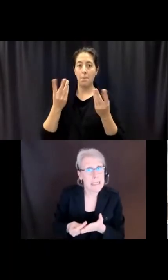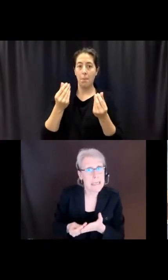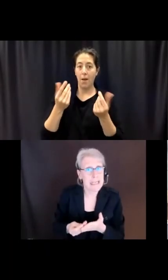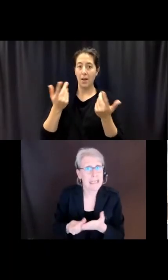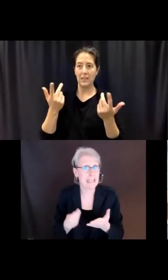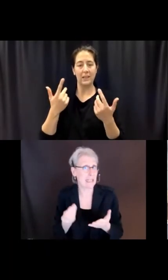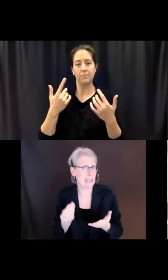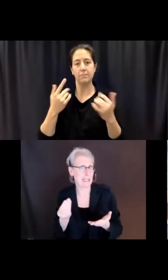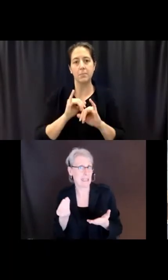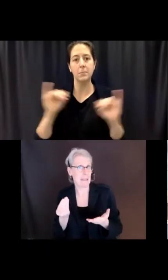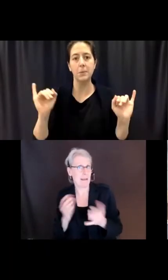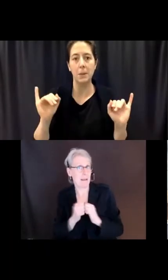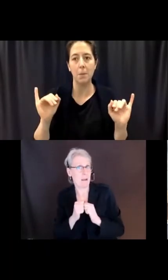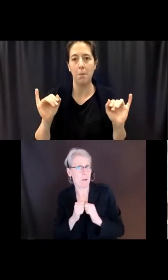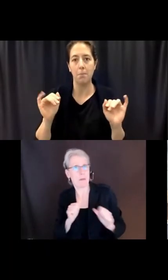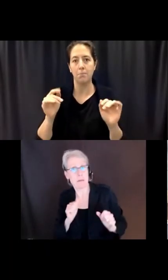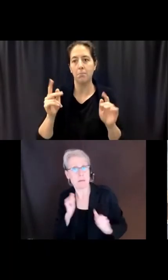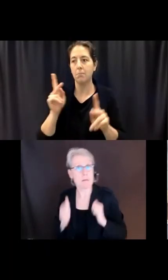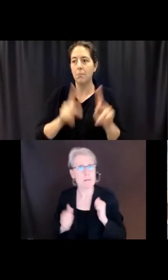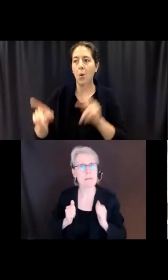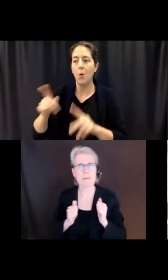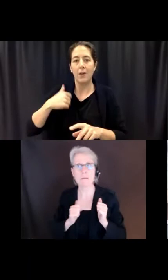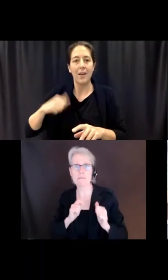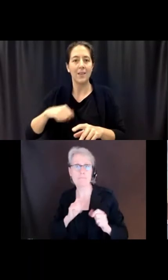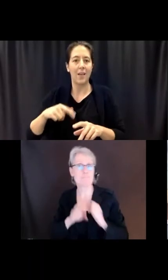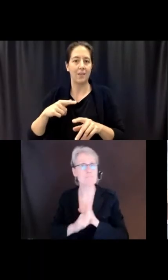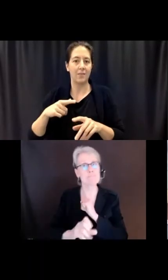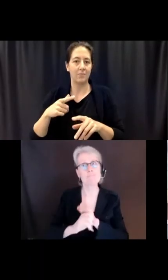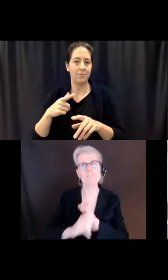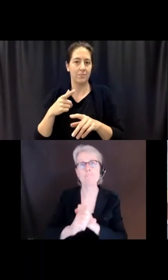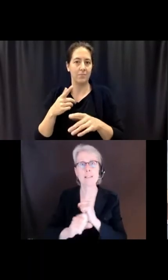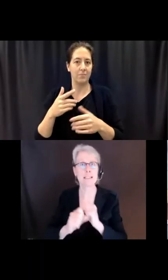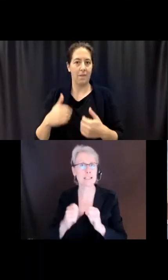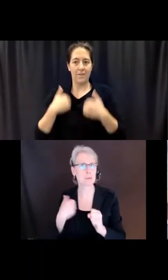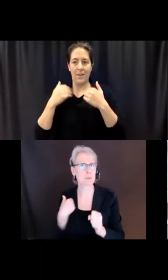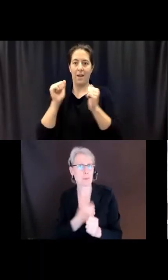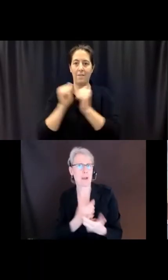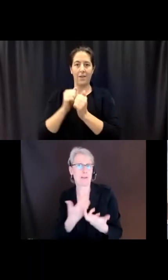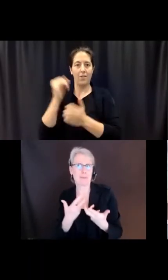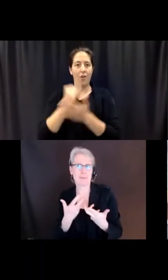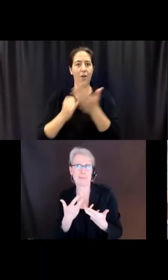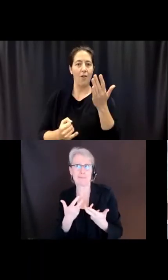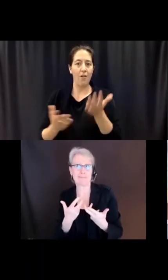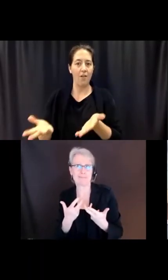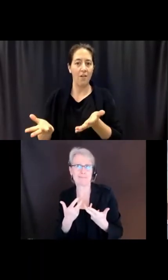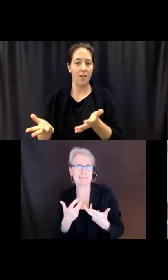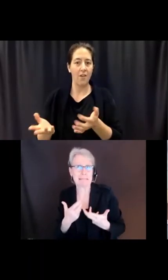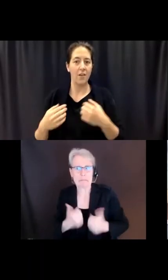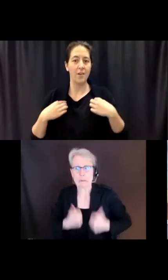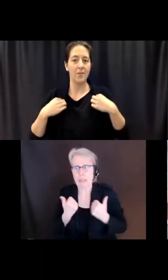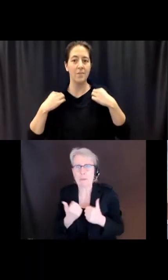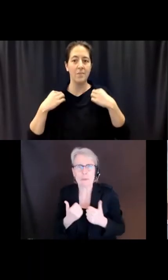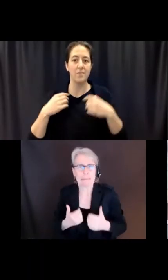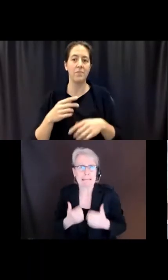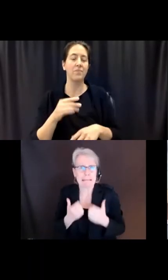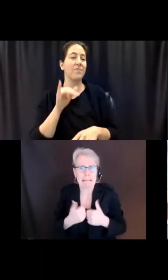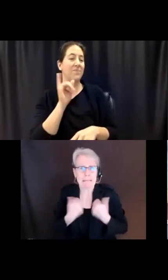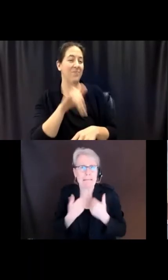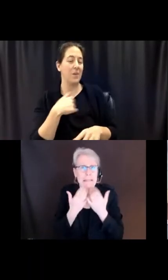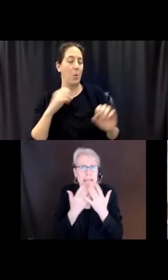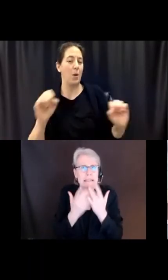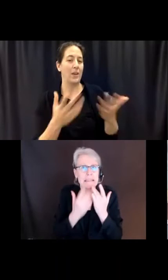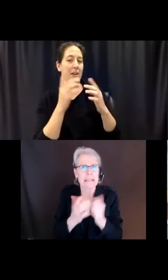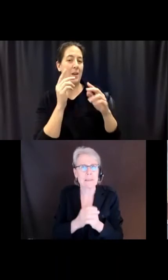THERE WITH YOU. >> Luca: THAT IS WHY I CREATED A WORD CALLED ILL ABILITY. IN HIPPOP IN DANCE